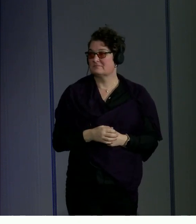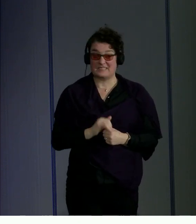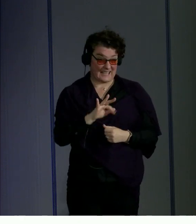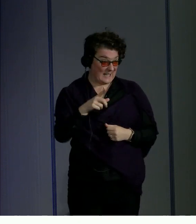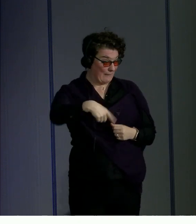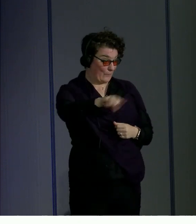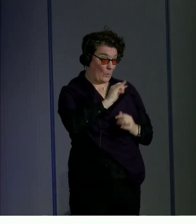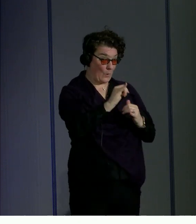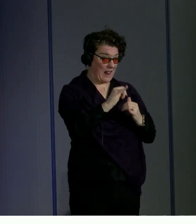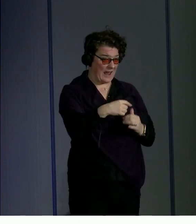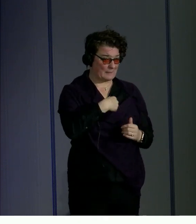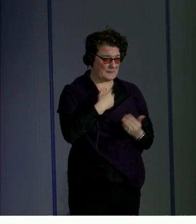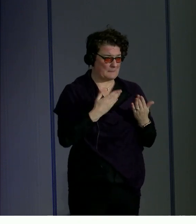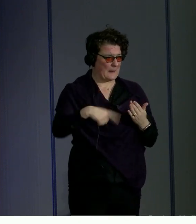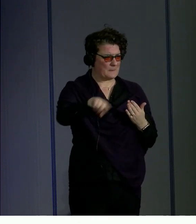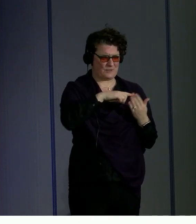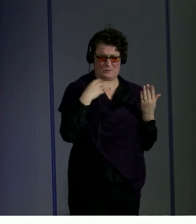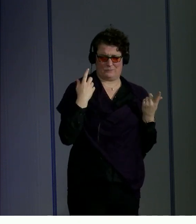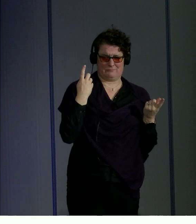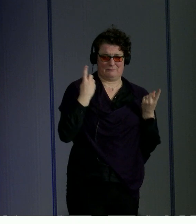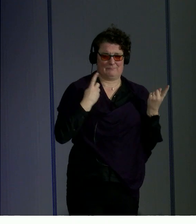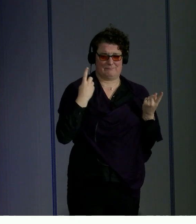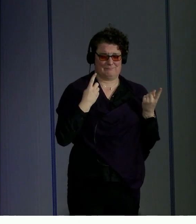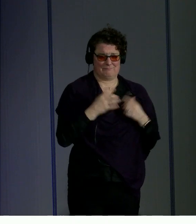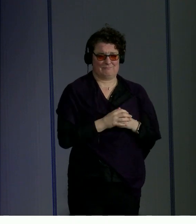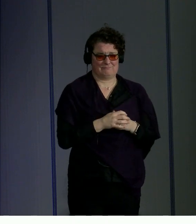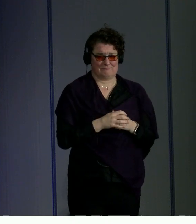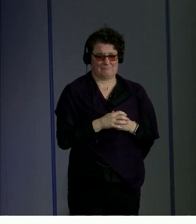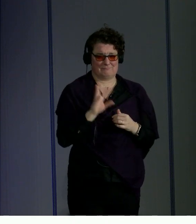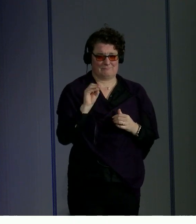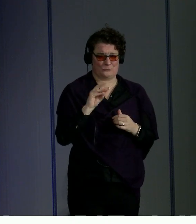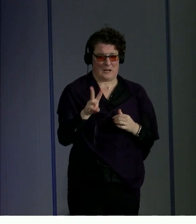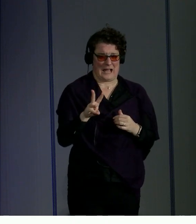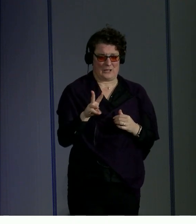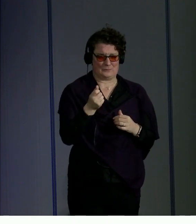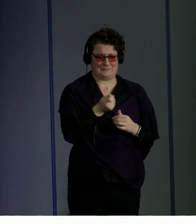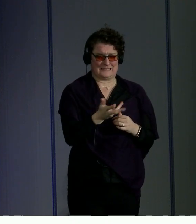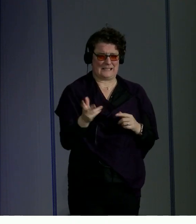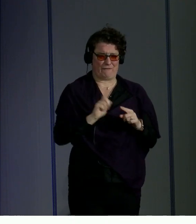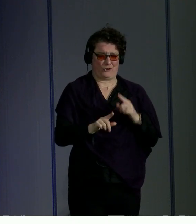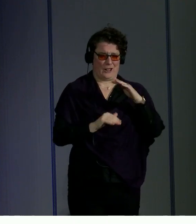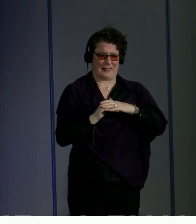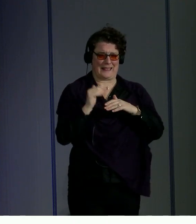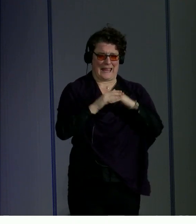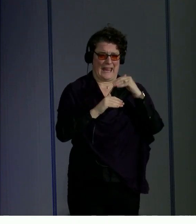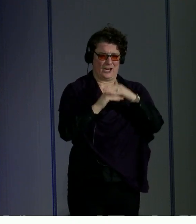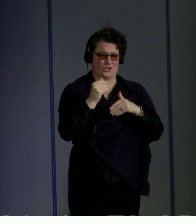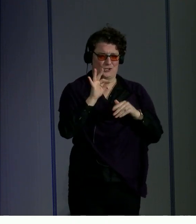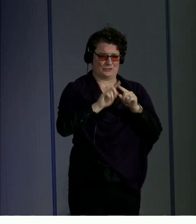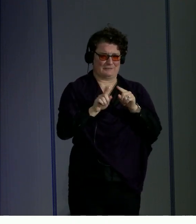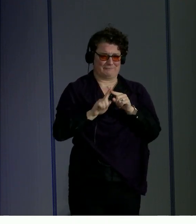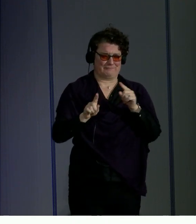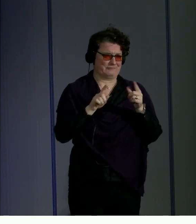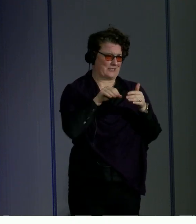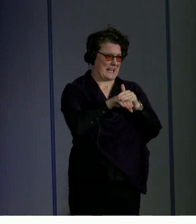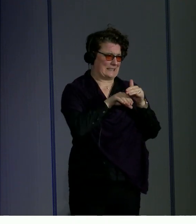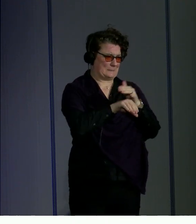you might be thinking, wow, there's multiple layers of accessibility issue here, isn't there?